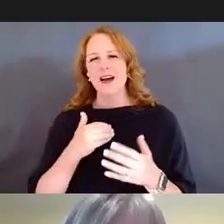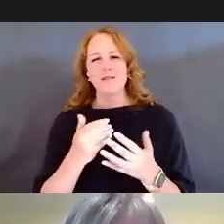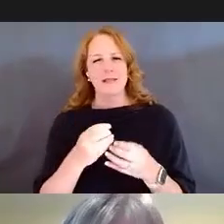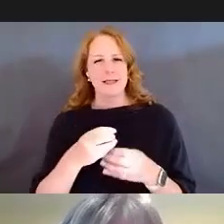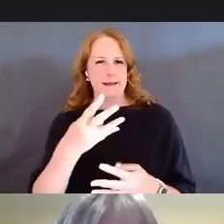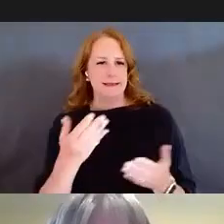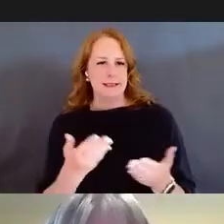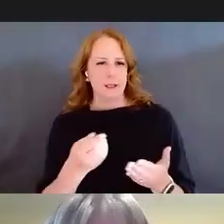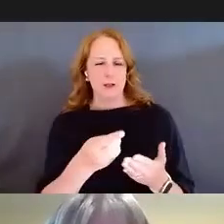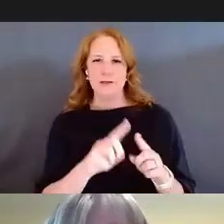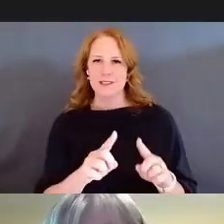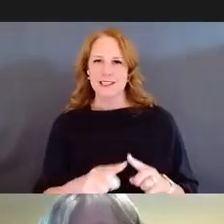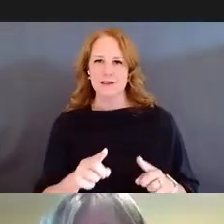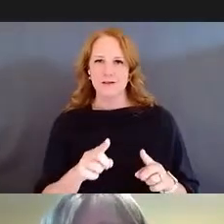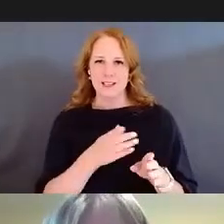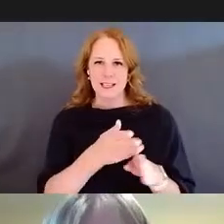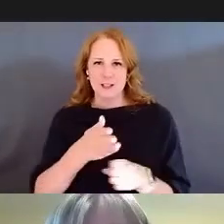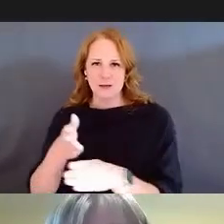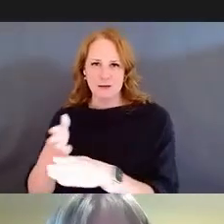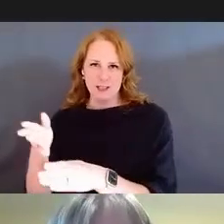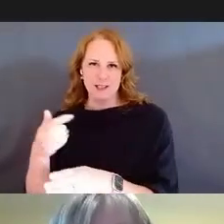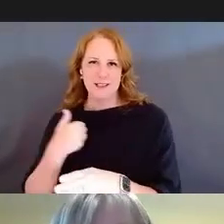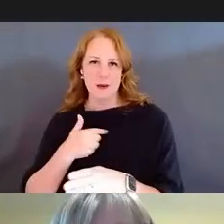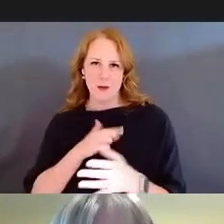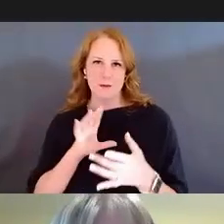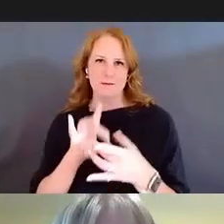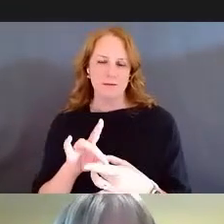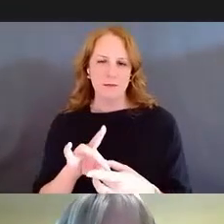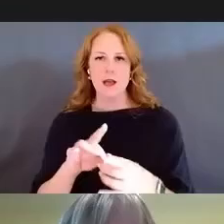industries that we've engaged but and also then some of the actual employers that are involved in